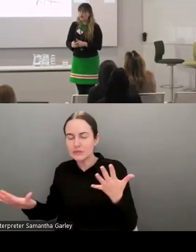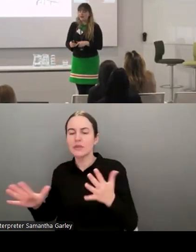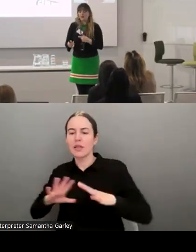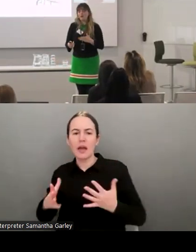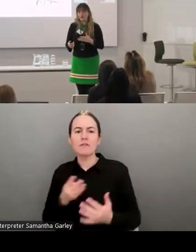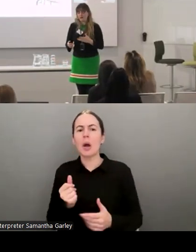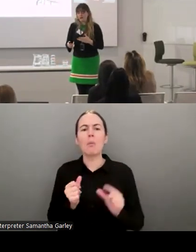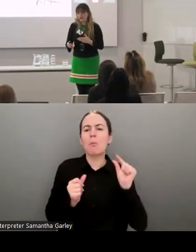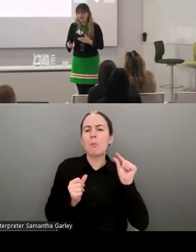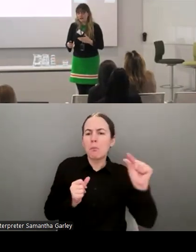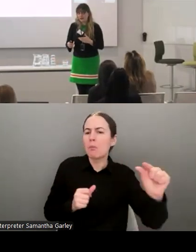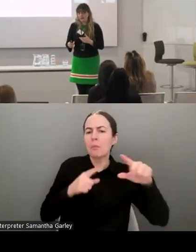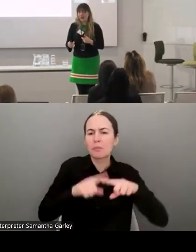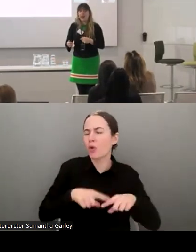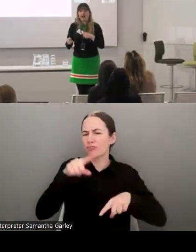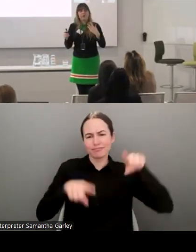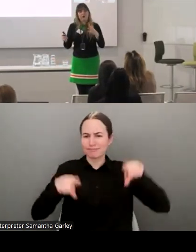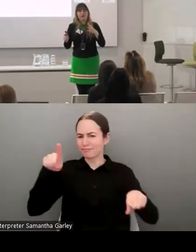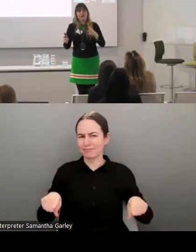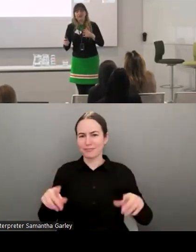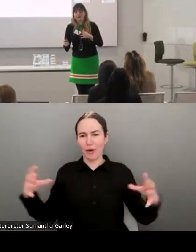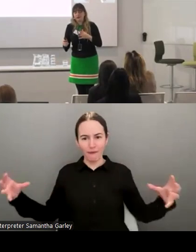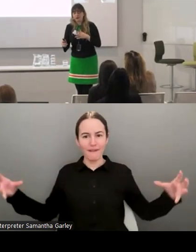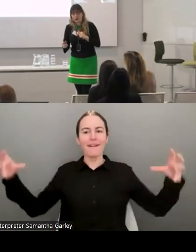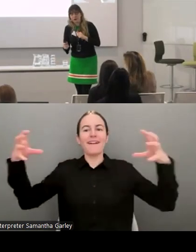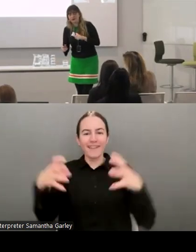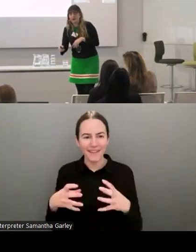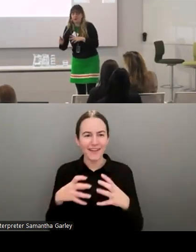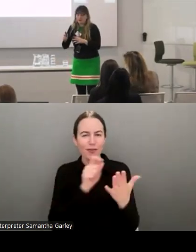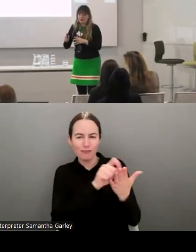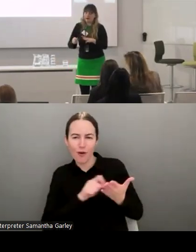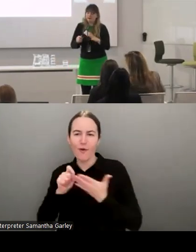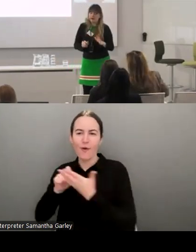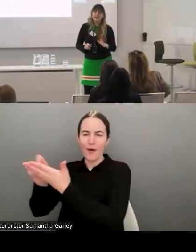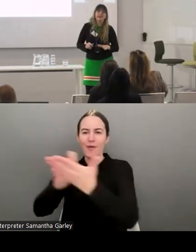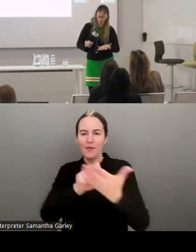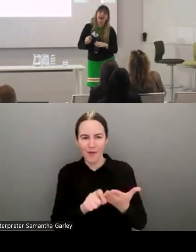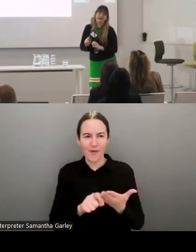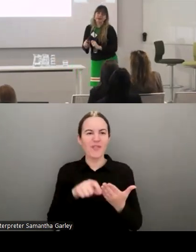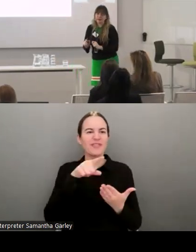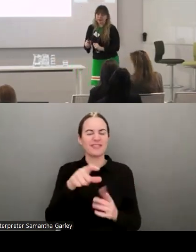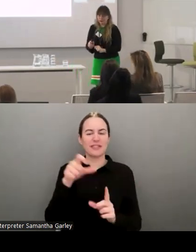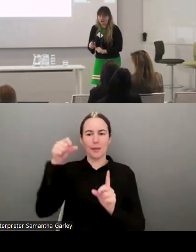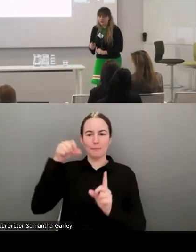And then we wrote together and we wrote from these different prompts. I remember my buddy is and I dream of.